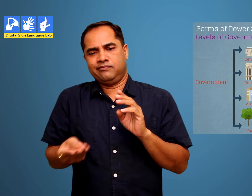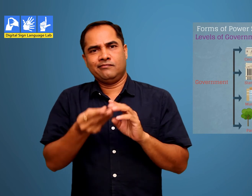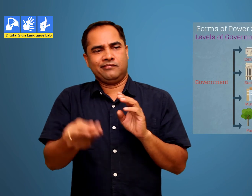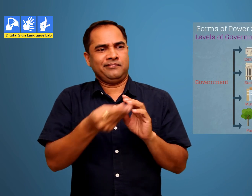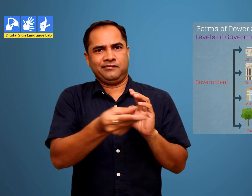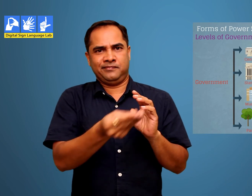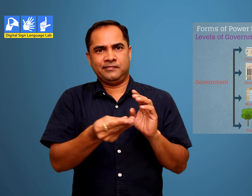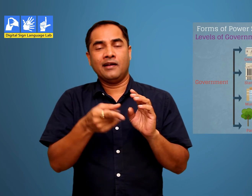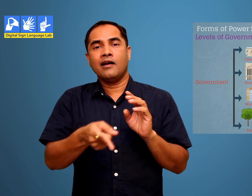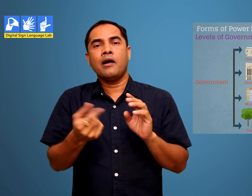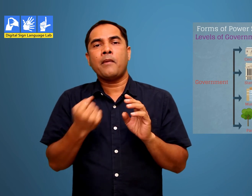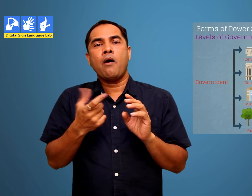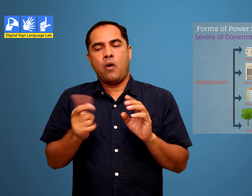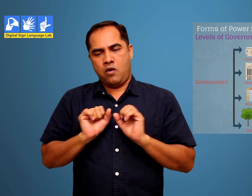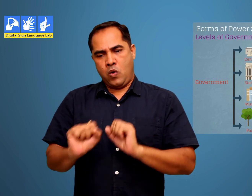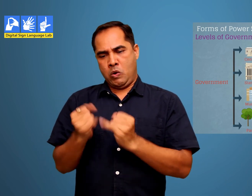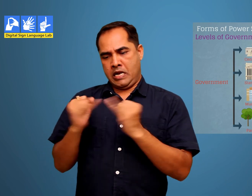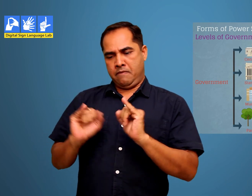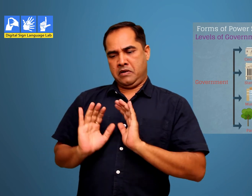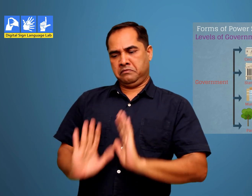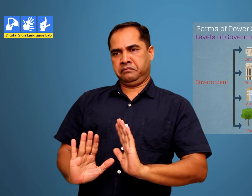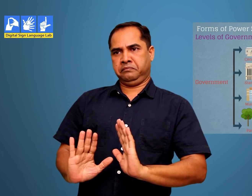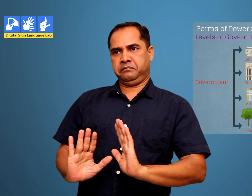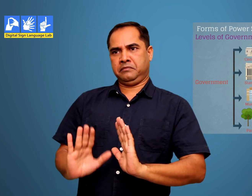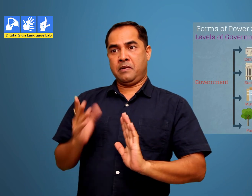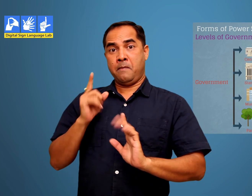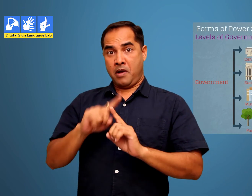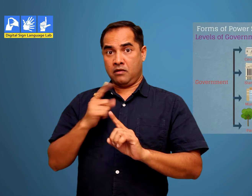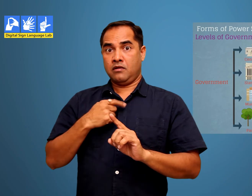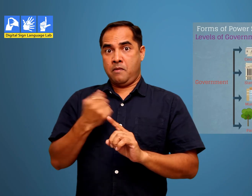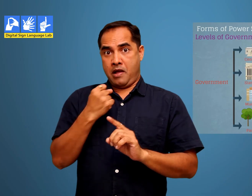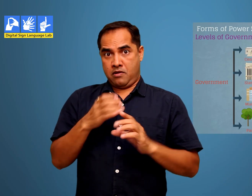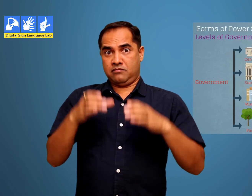the state level. They have their own independent government but center has